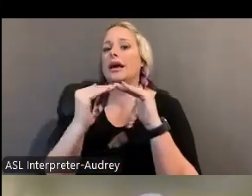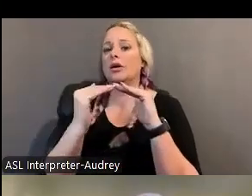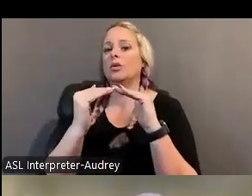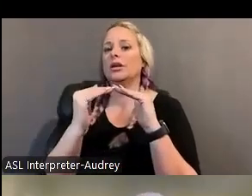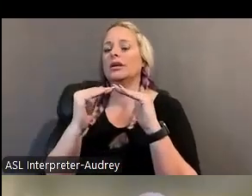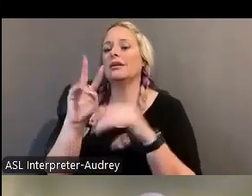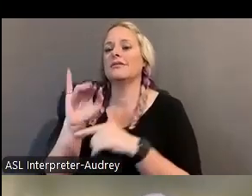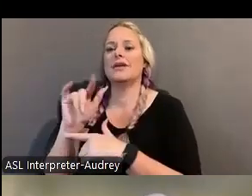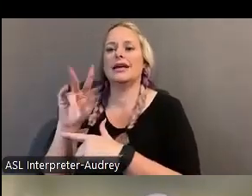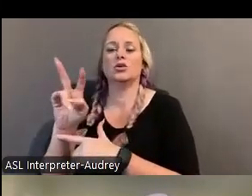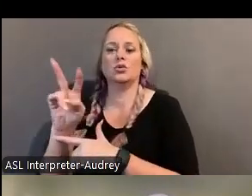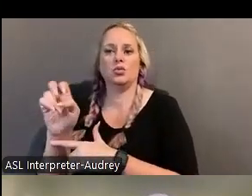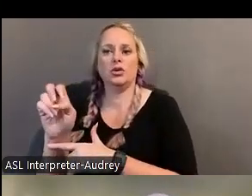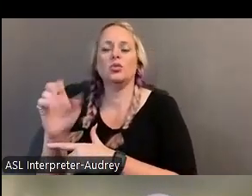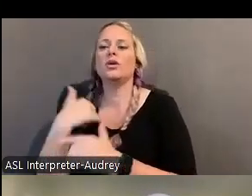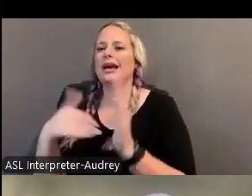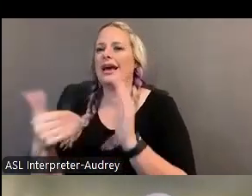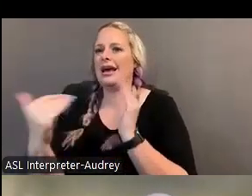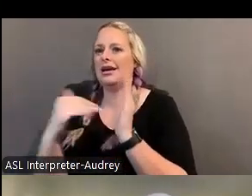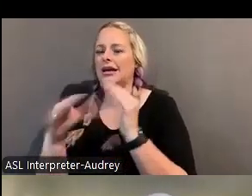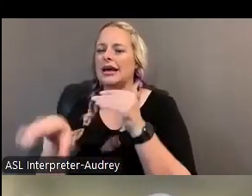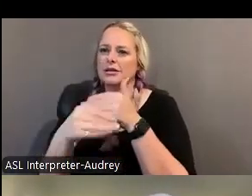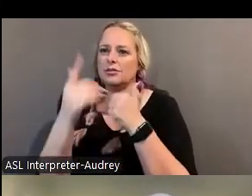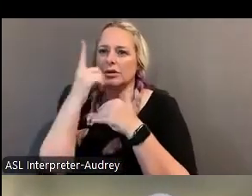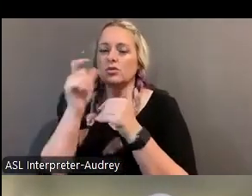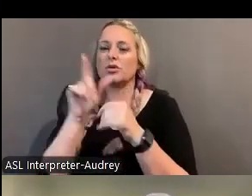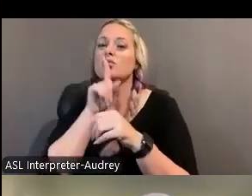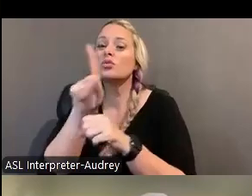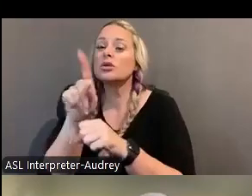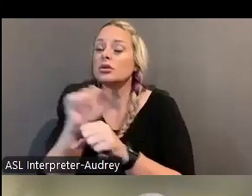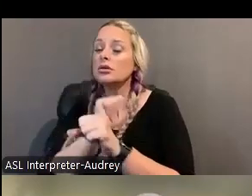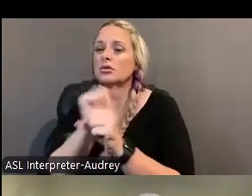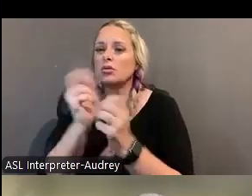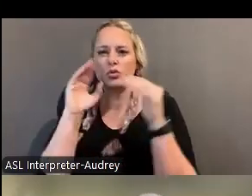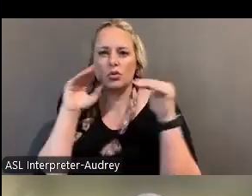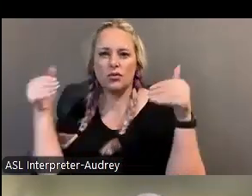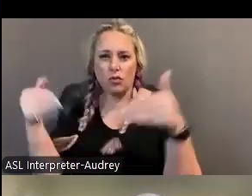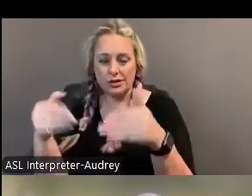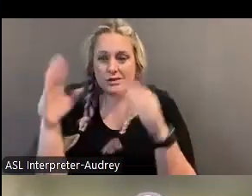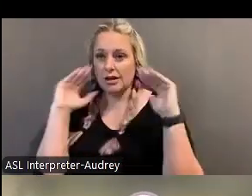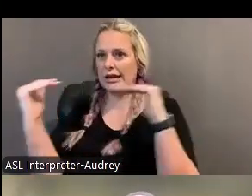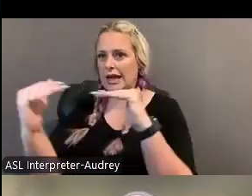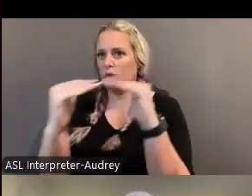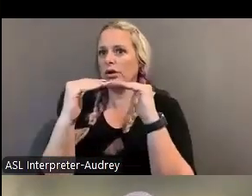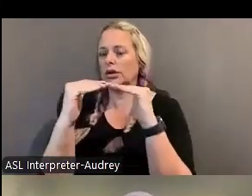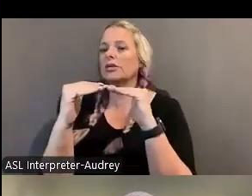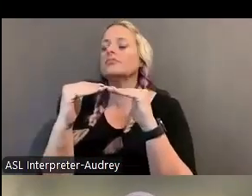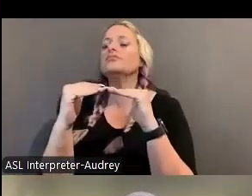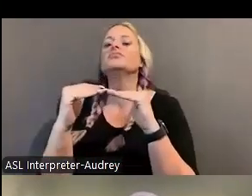we added, because we really wanted to focus on equity in the toolkit. And you'll notice that for